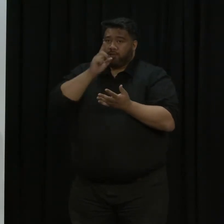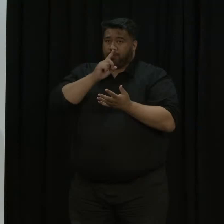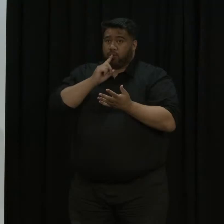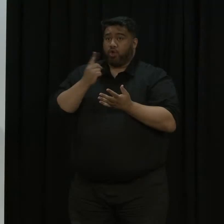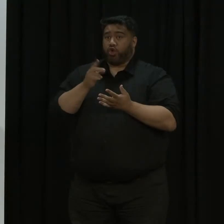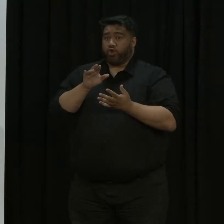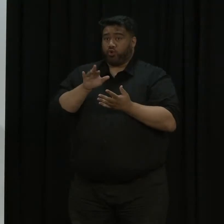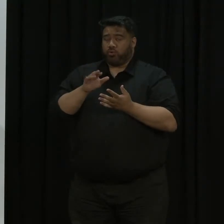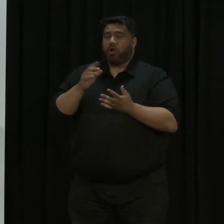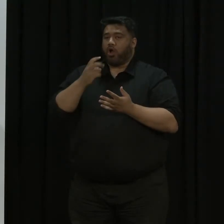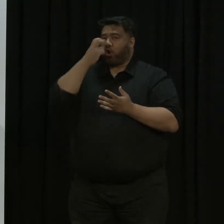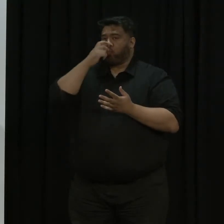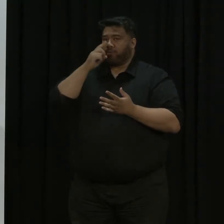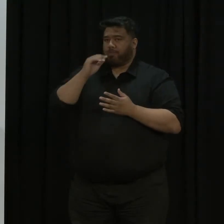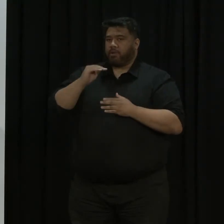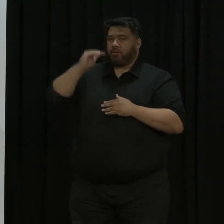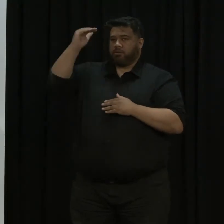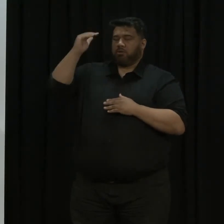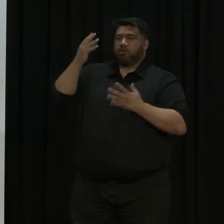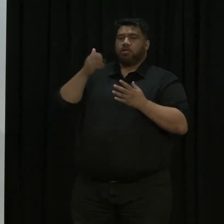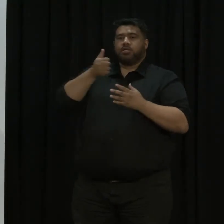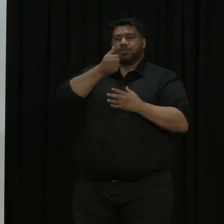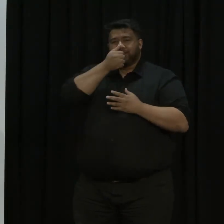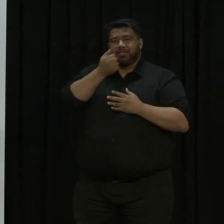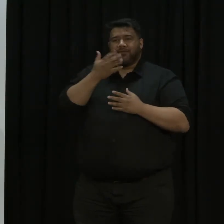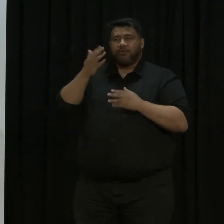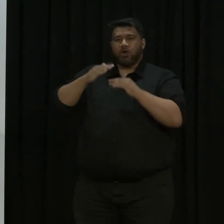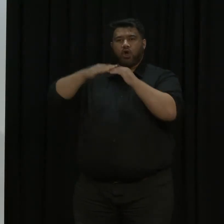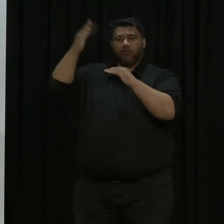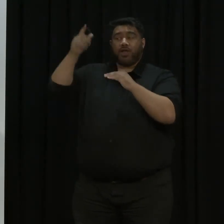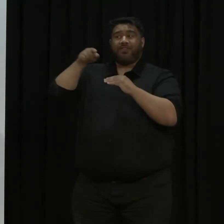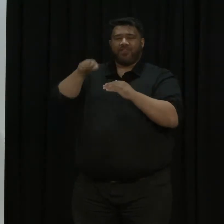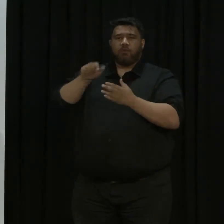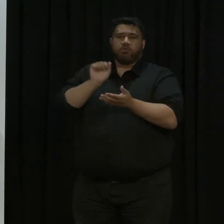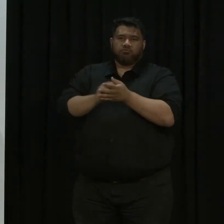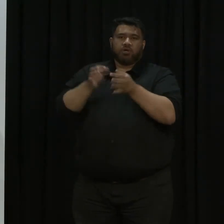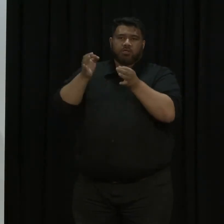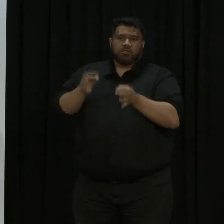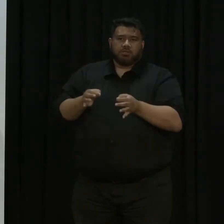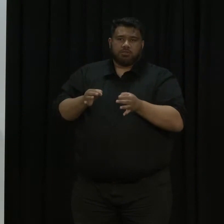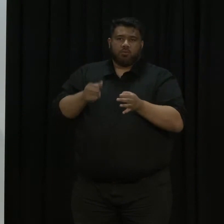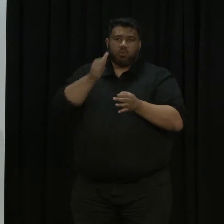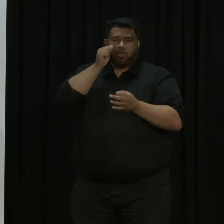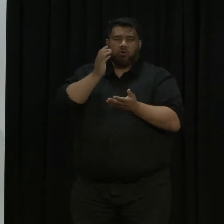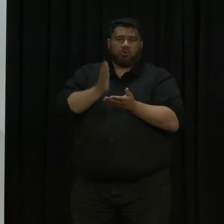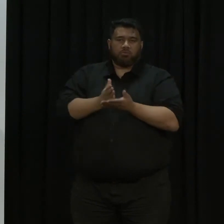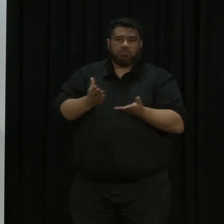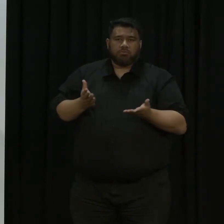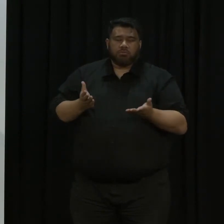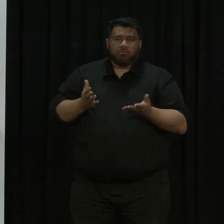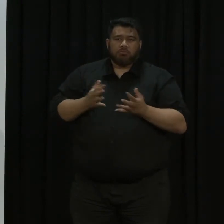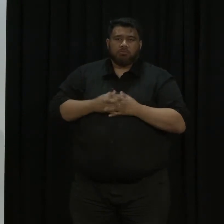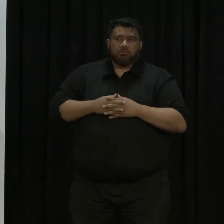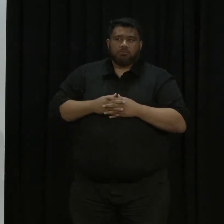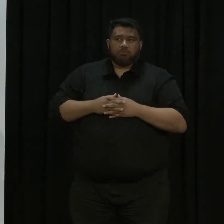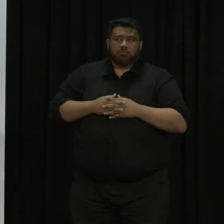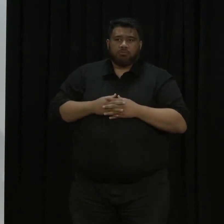and high rates of vaccination amongst the most vulnerable, are the older population group,